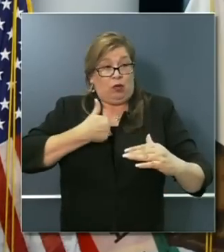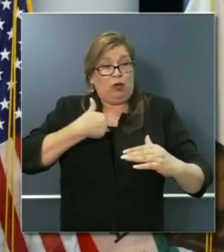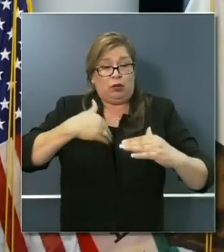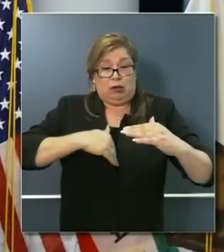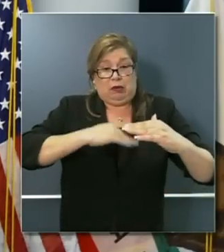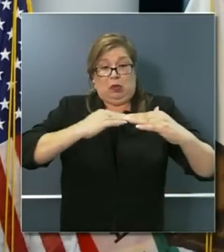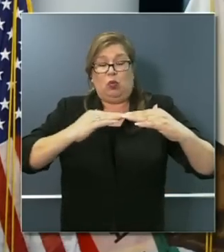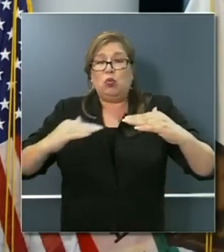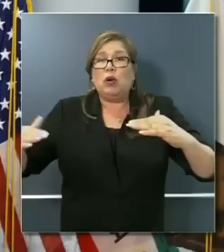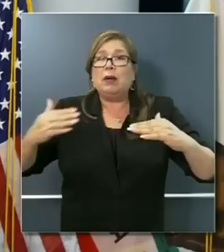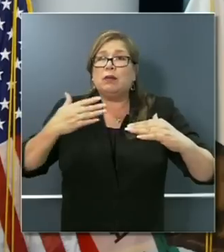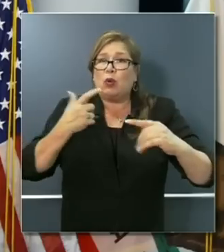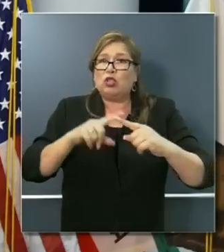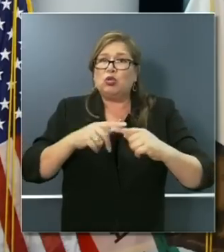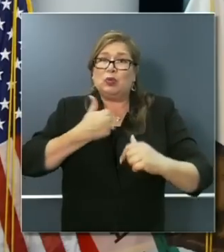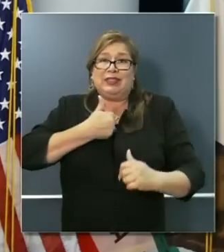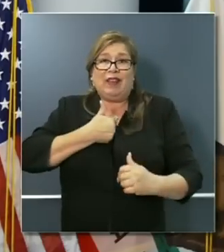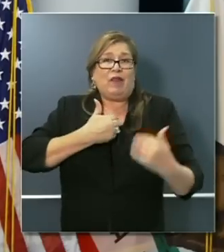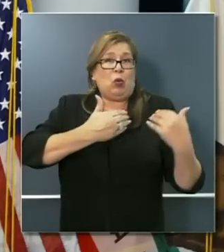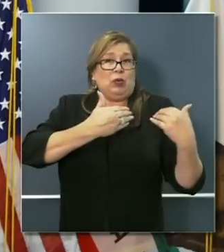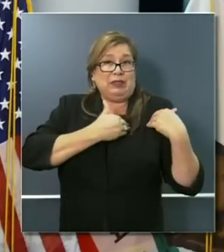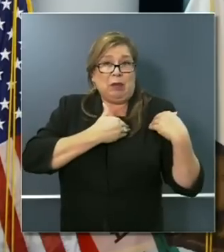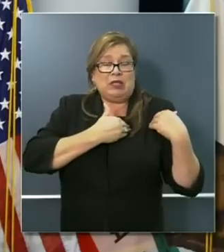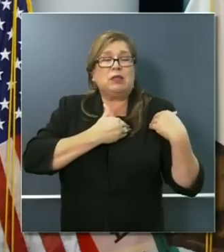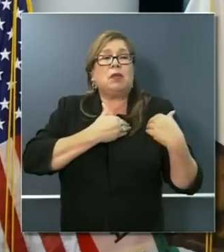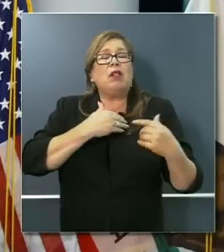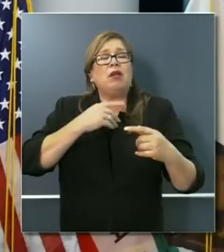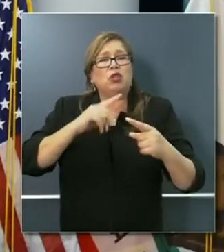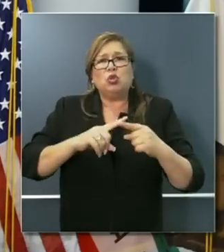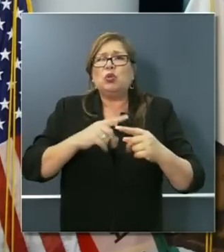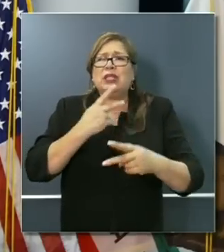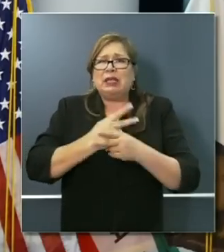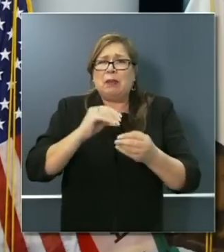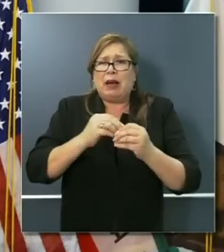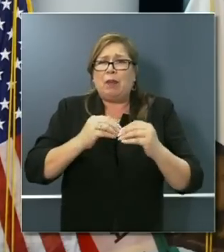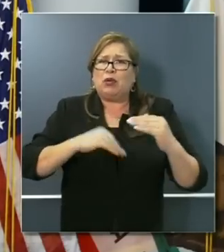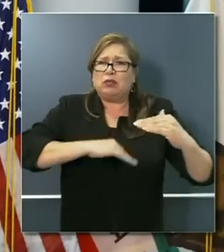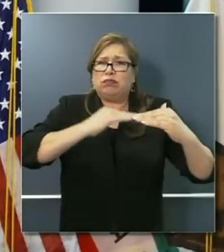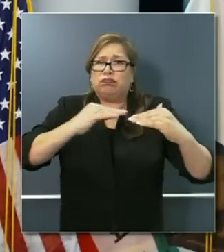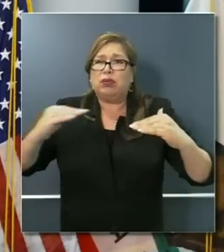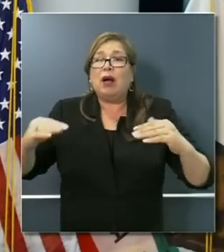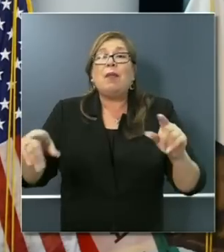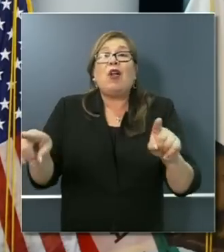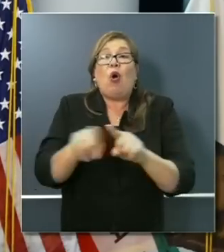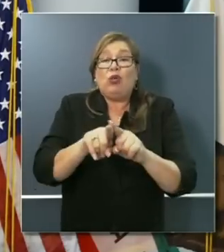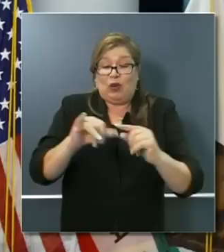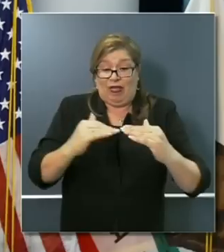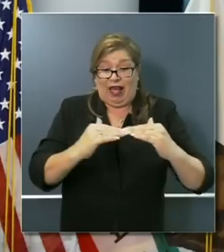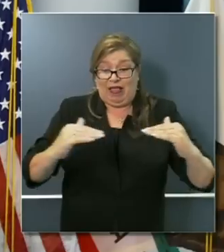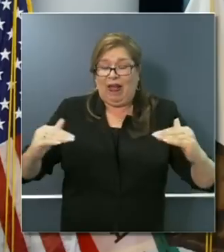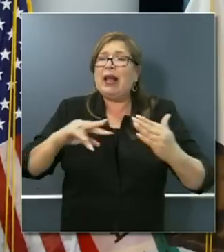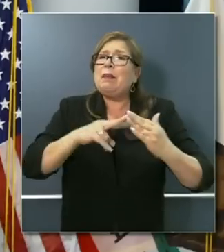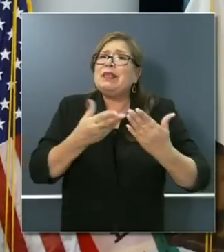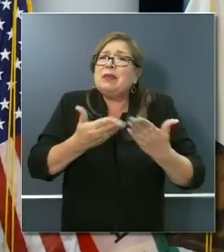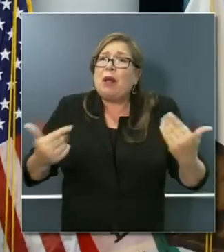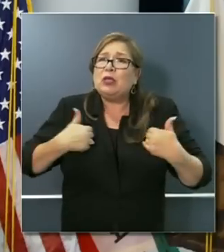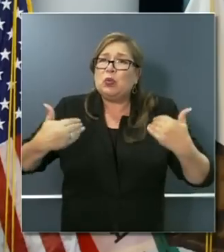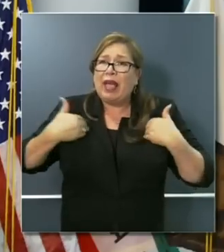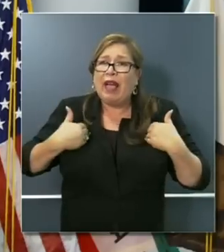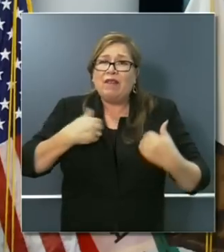THE STATE WILL PROCURE AS MUCH AS WE CAN IN TERMS OF THE SUPPLIES AND VENTILATORS AND IT'S VERY KEY TO OUR ABILITY TO